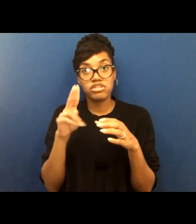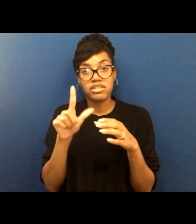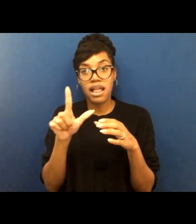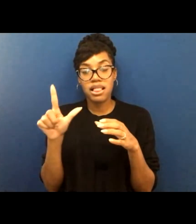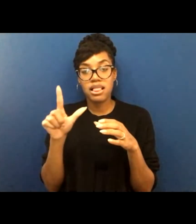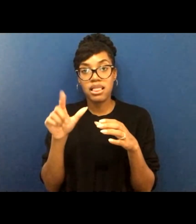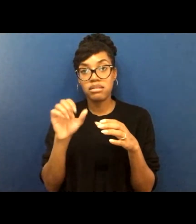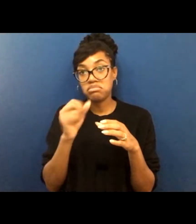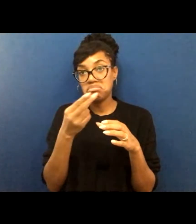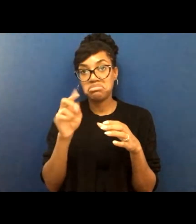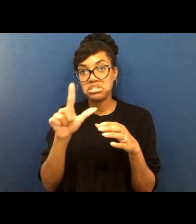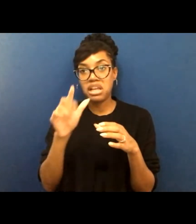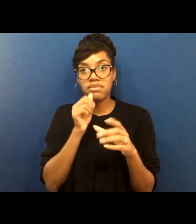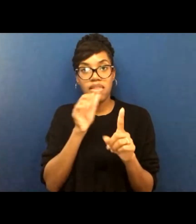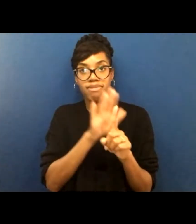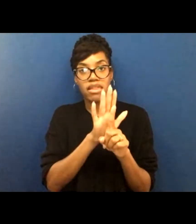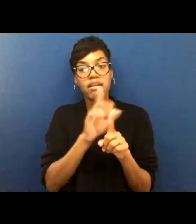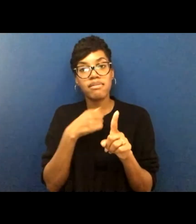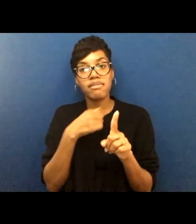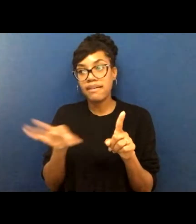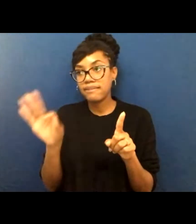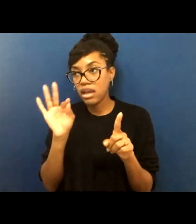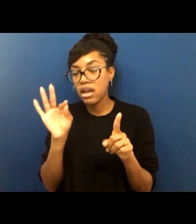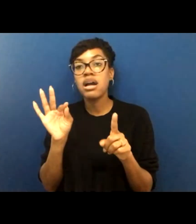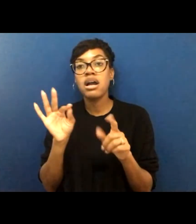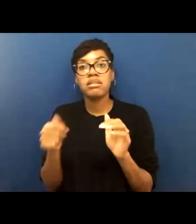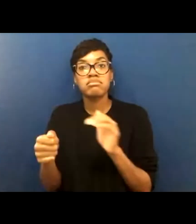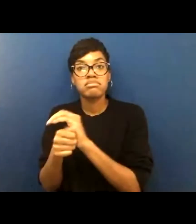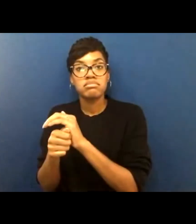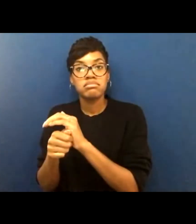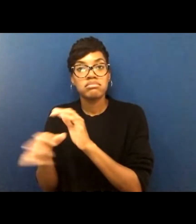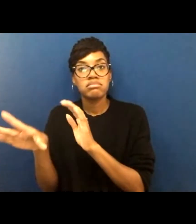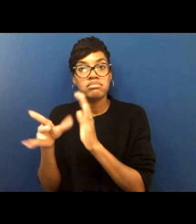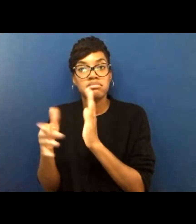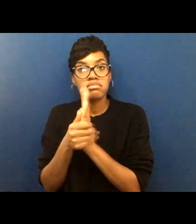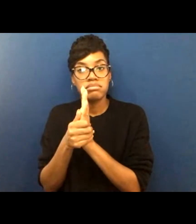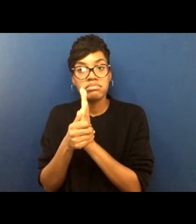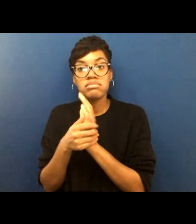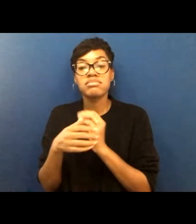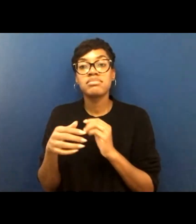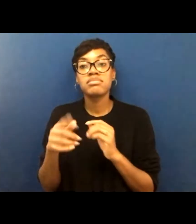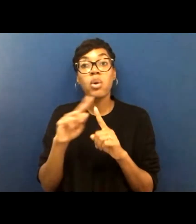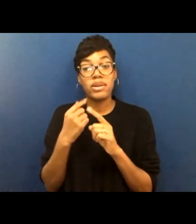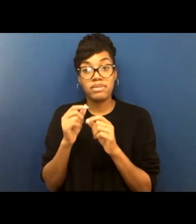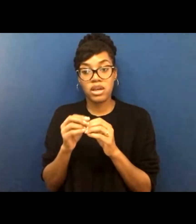they actually have to find a new snail shell. These ones are both scared because I just pulled them out of the water.